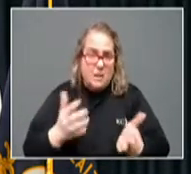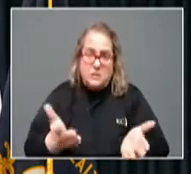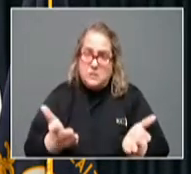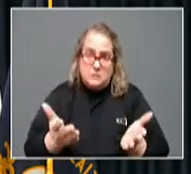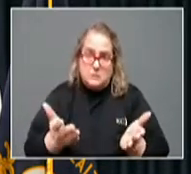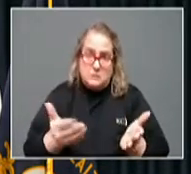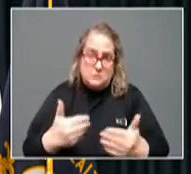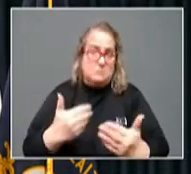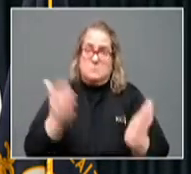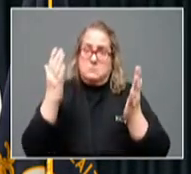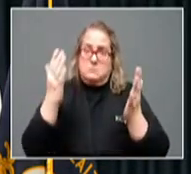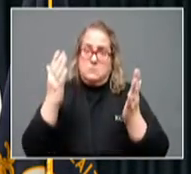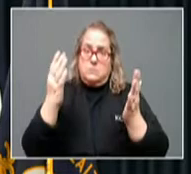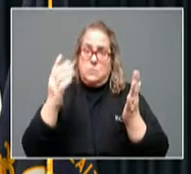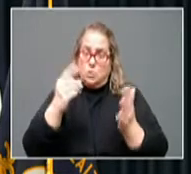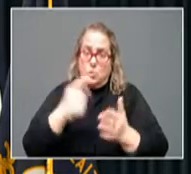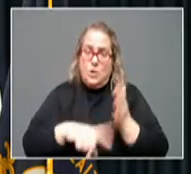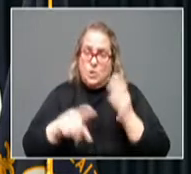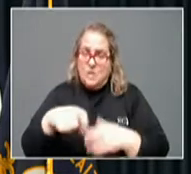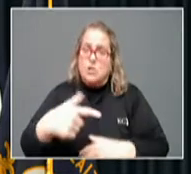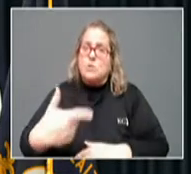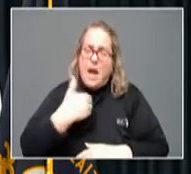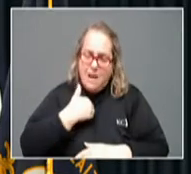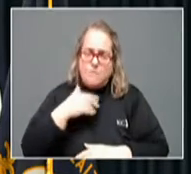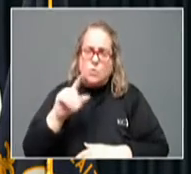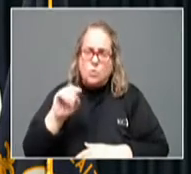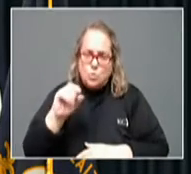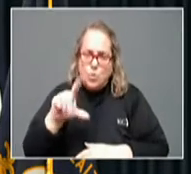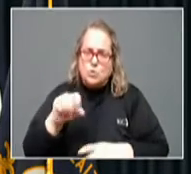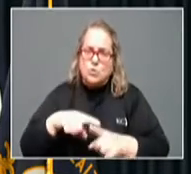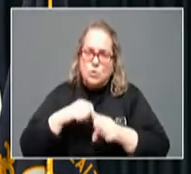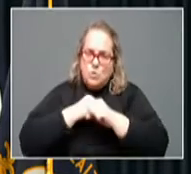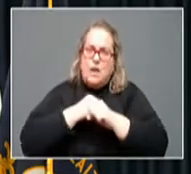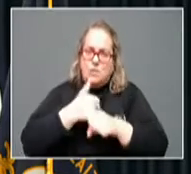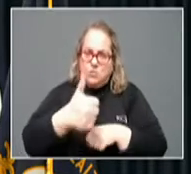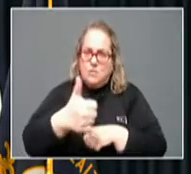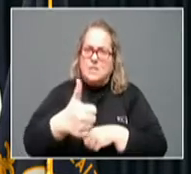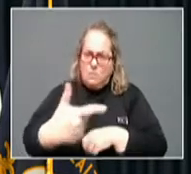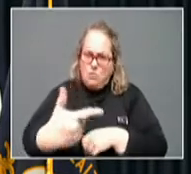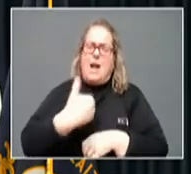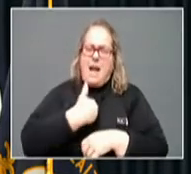I mean we've got the tools to protect ourselves. Uh and each other. And if